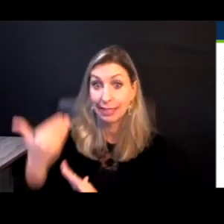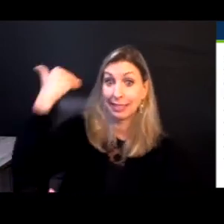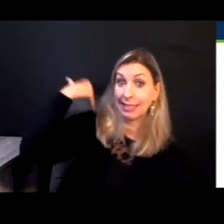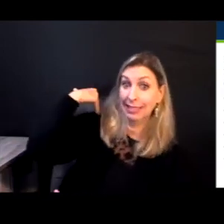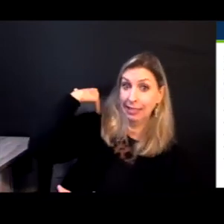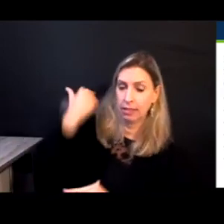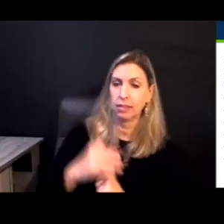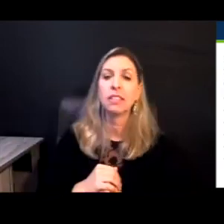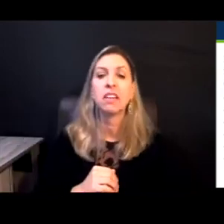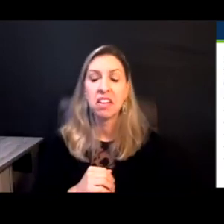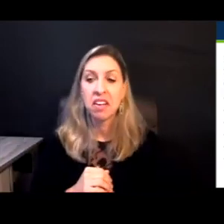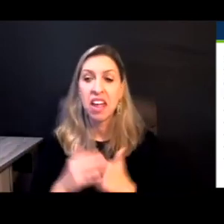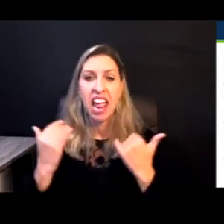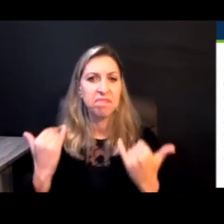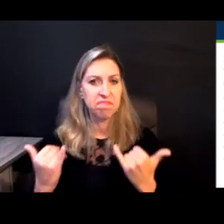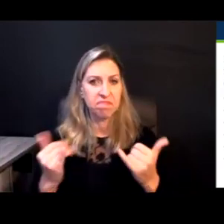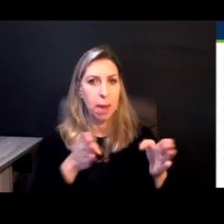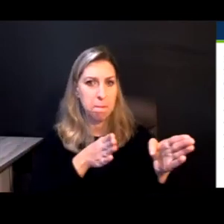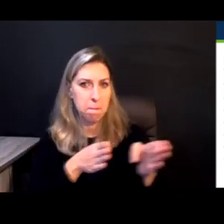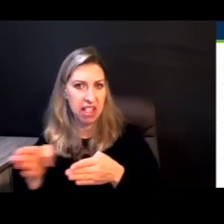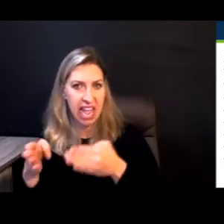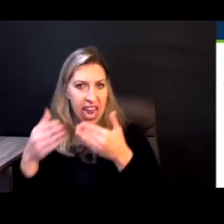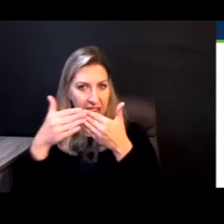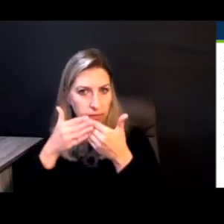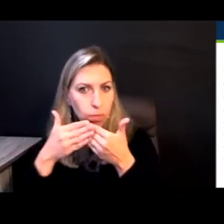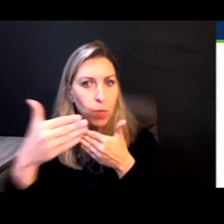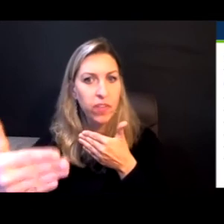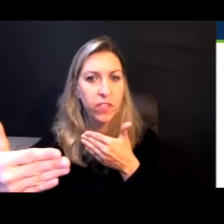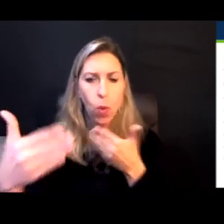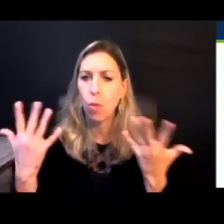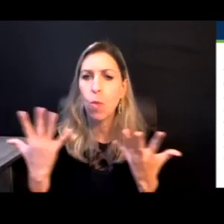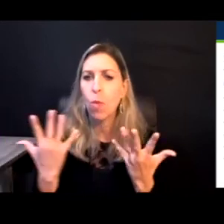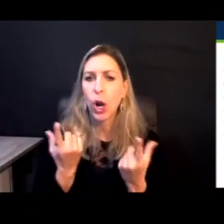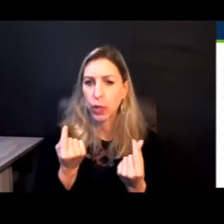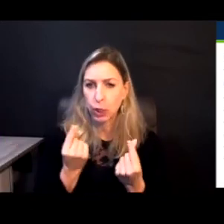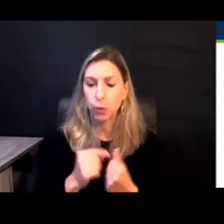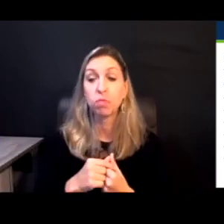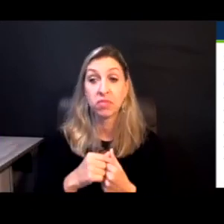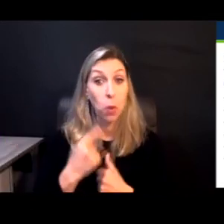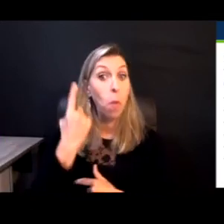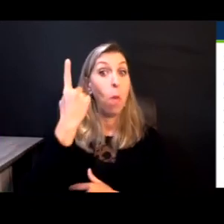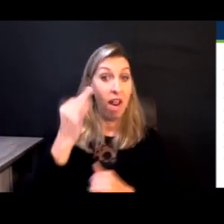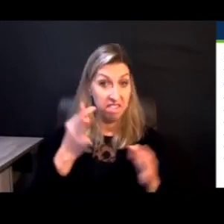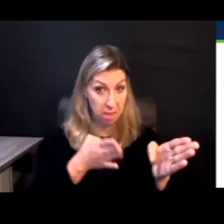our last meeting and updated new information. Some organizations participating in our collaborative